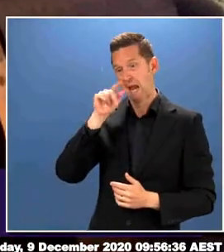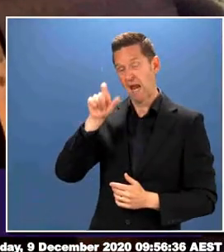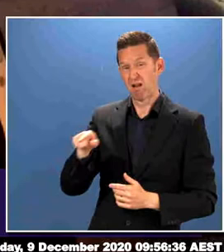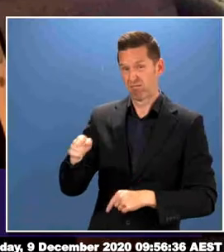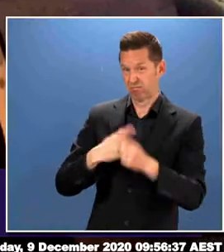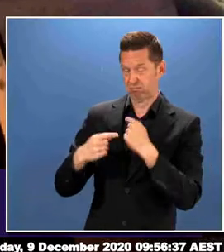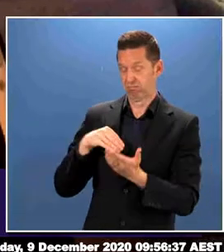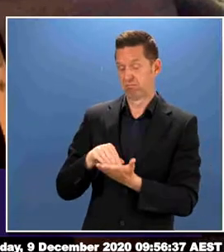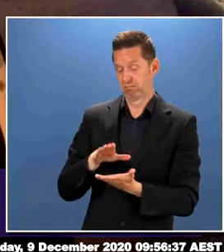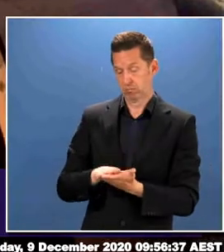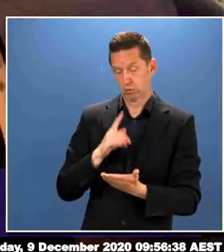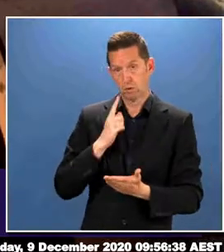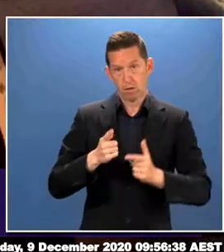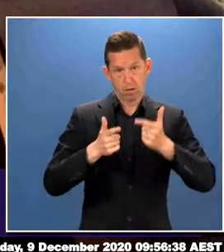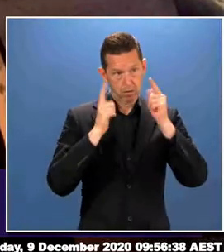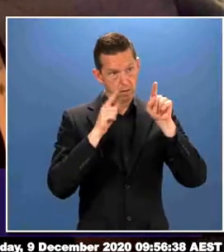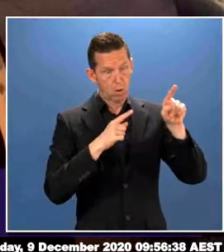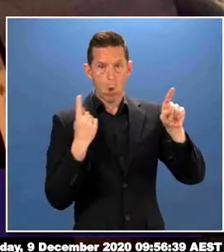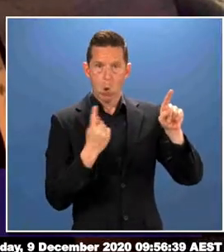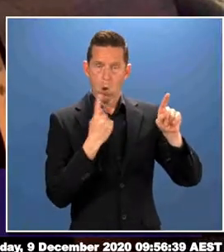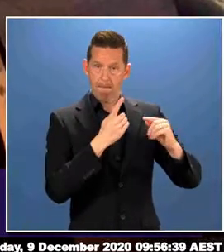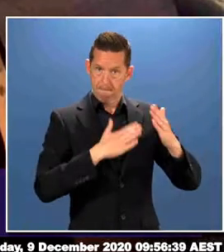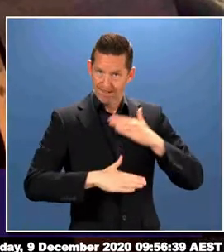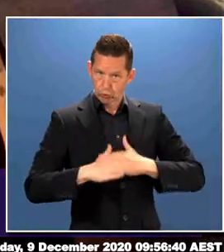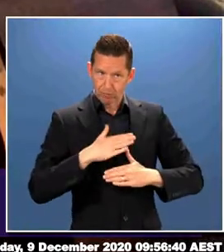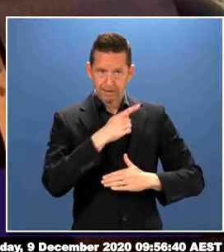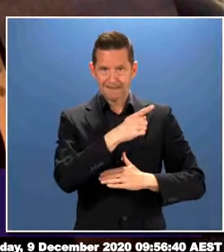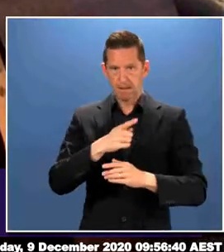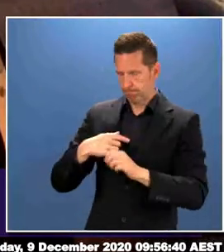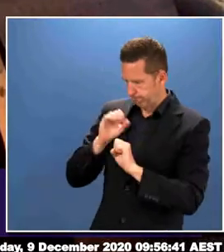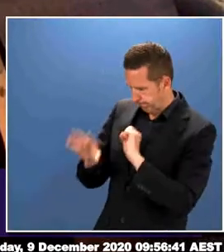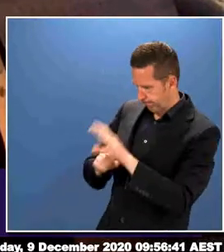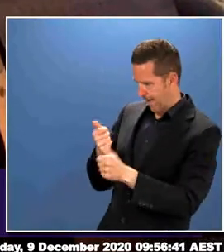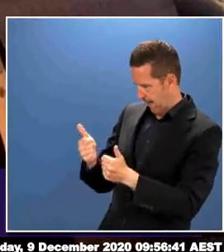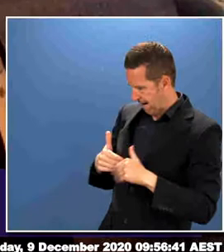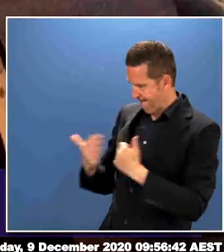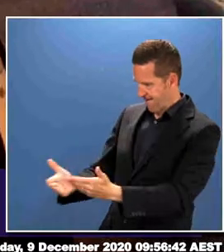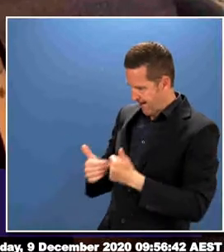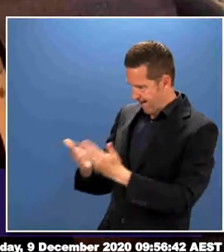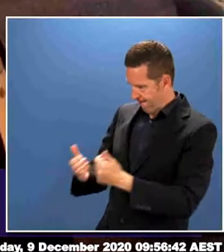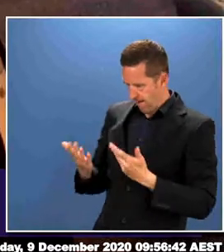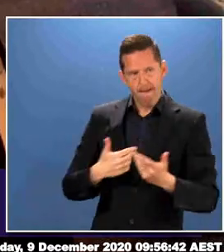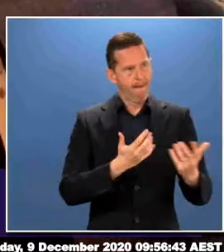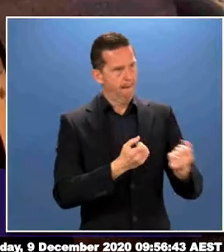are not just patient but wanting to make sure that you've what you need so that can you do your job in a healthy way as opposed to you having